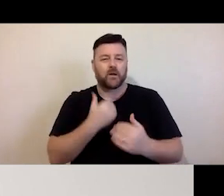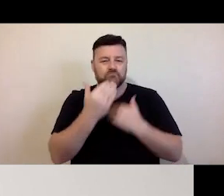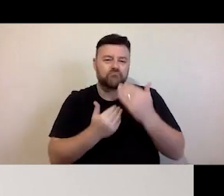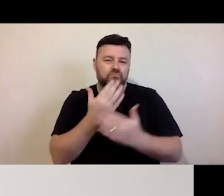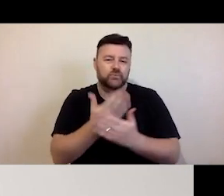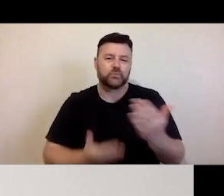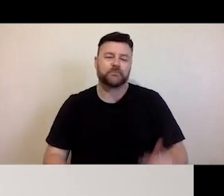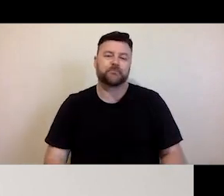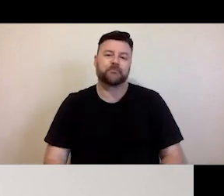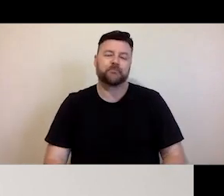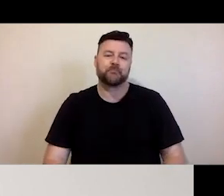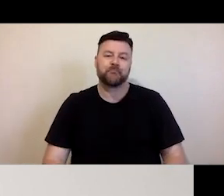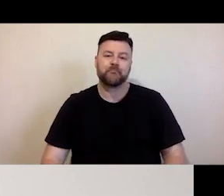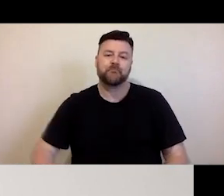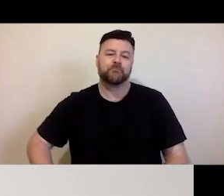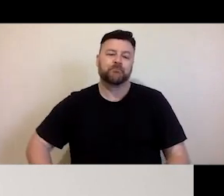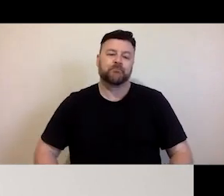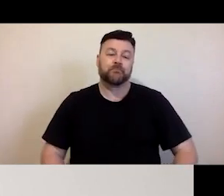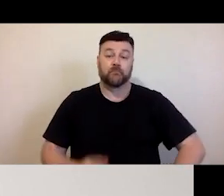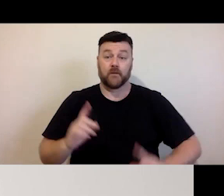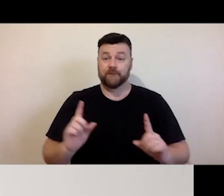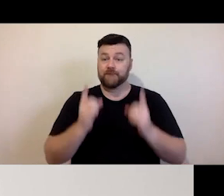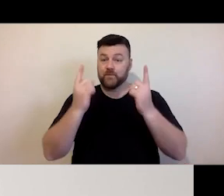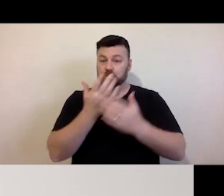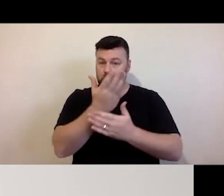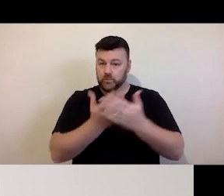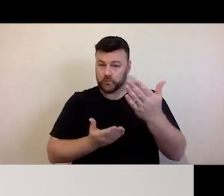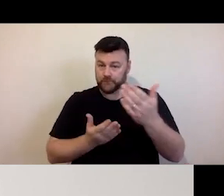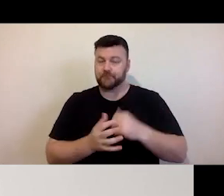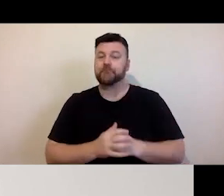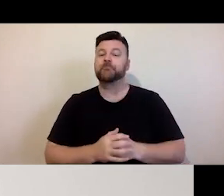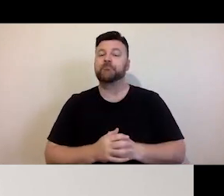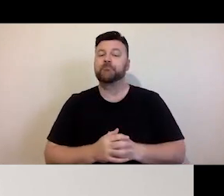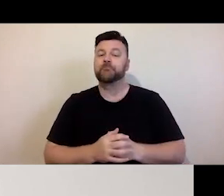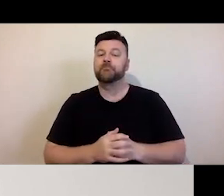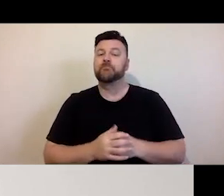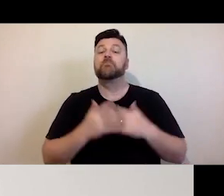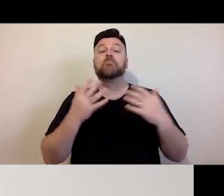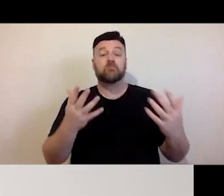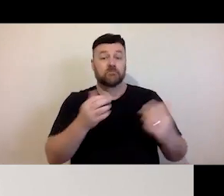On the first story, a First Nations man meets a rabbi.